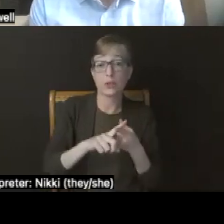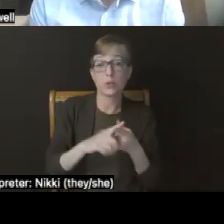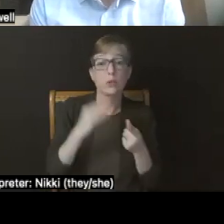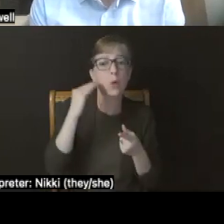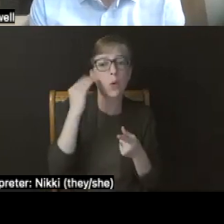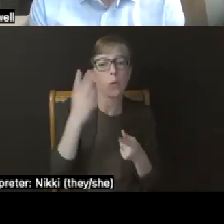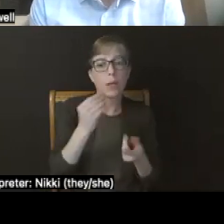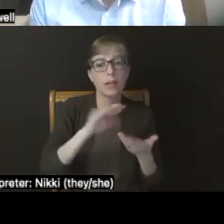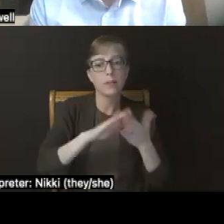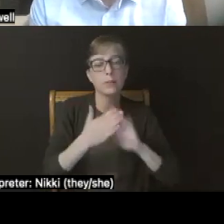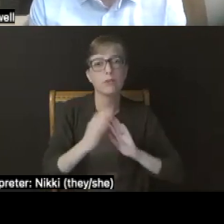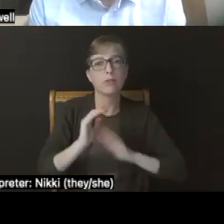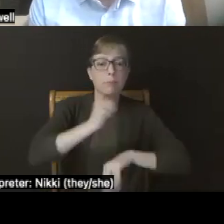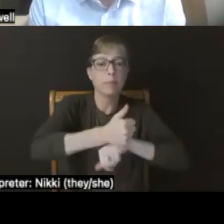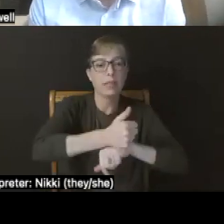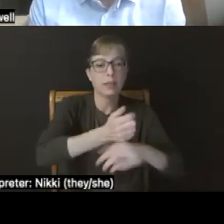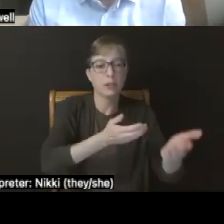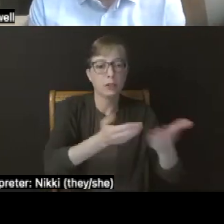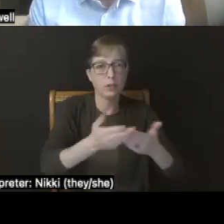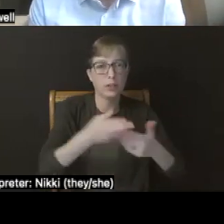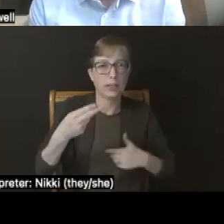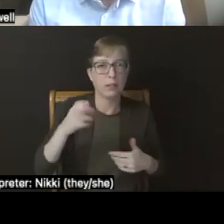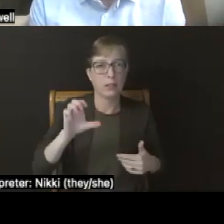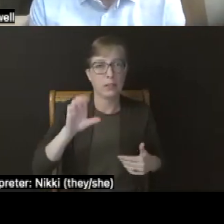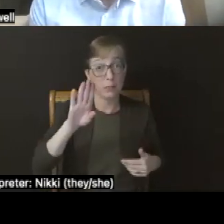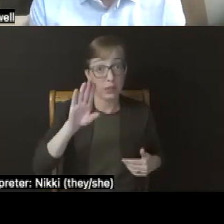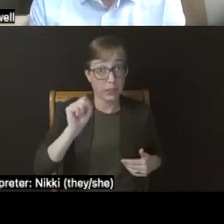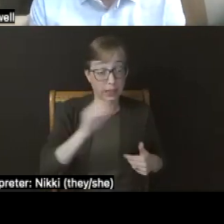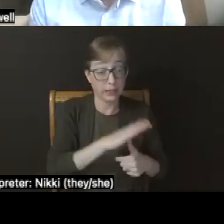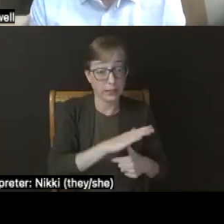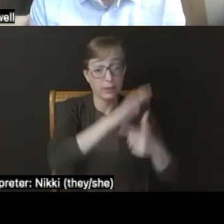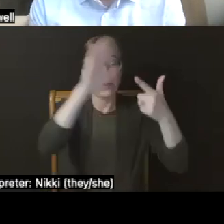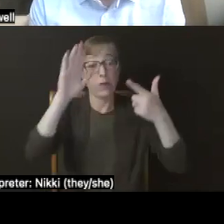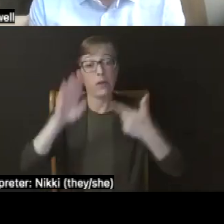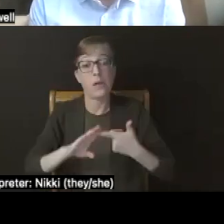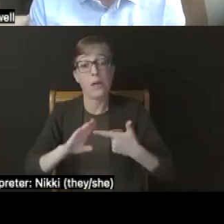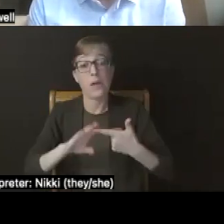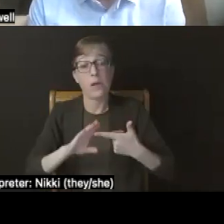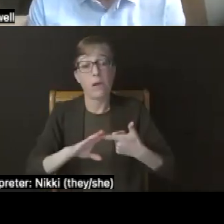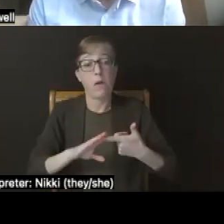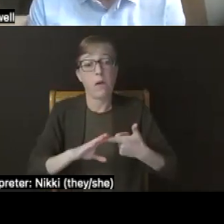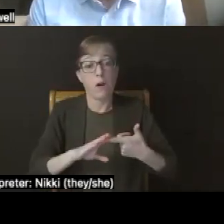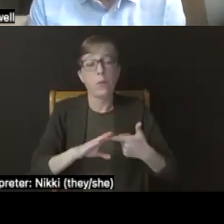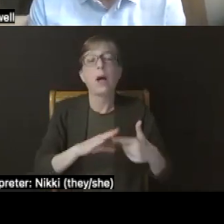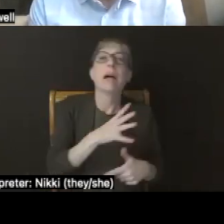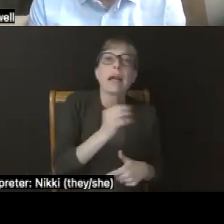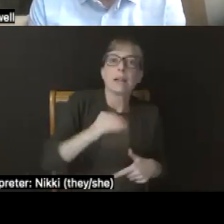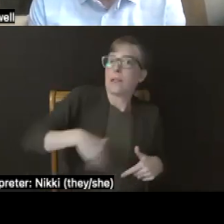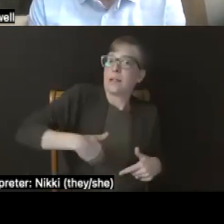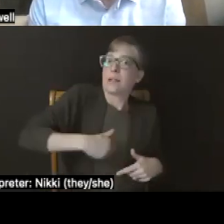Where we have done, I think, really exciting work and